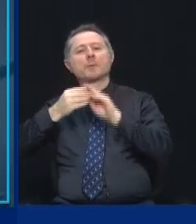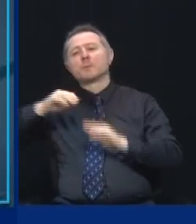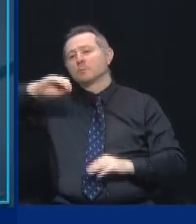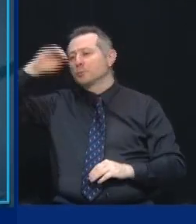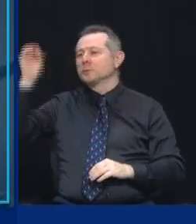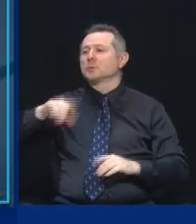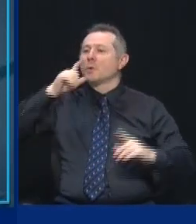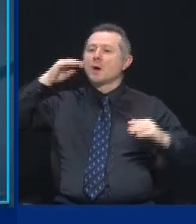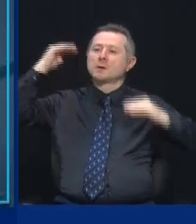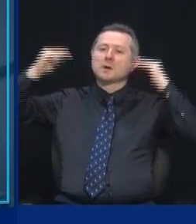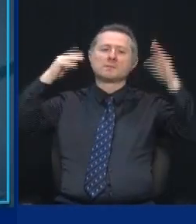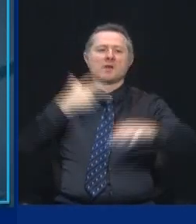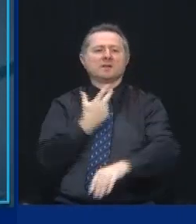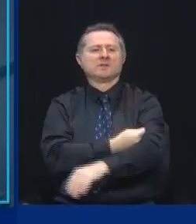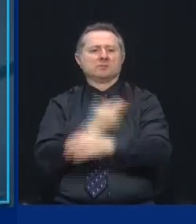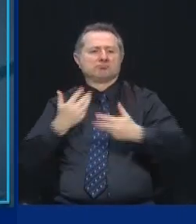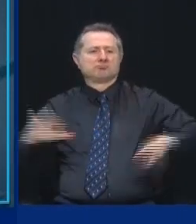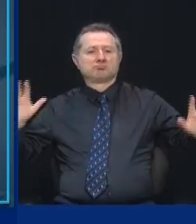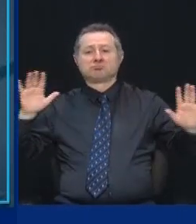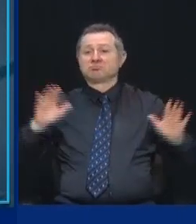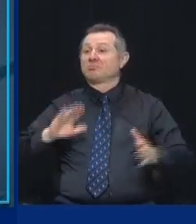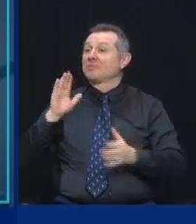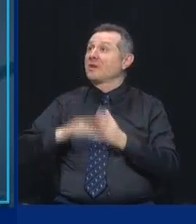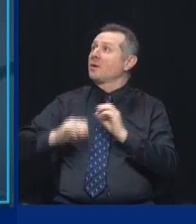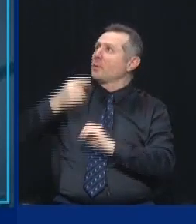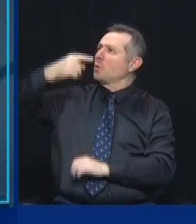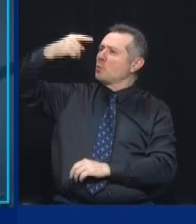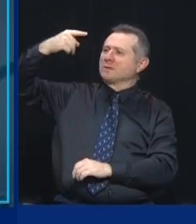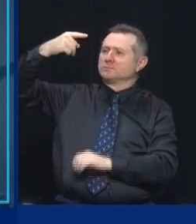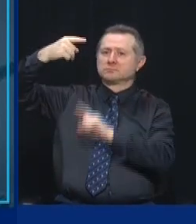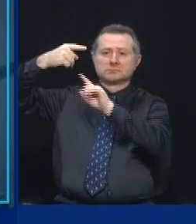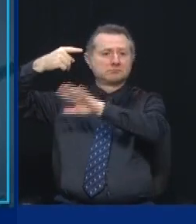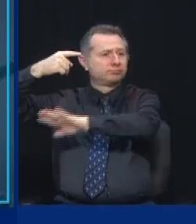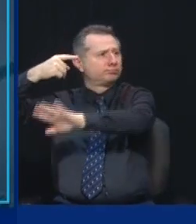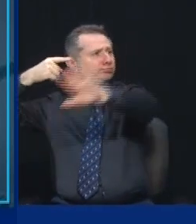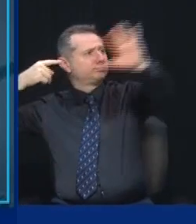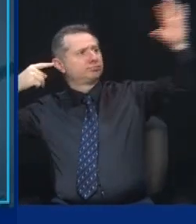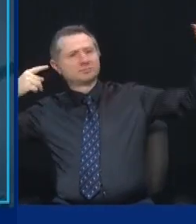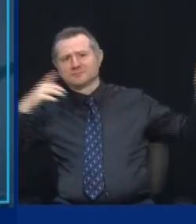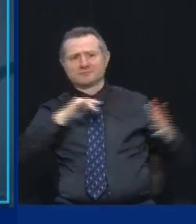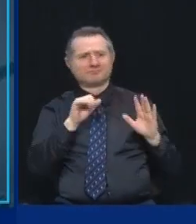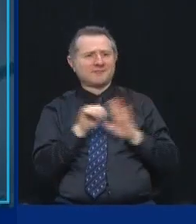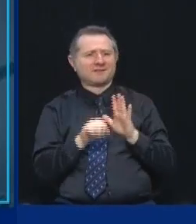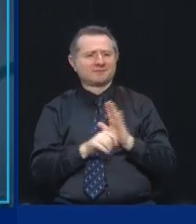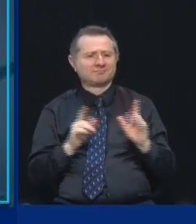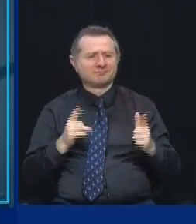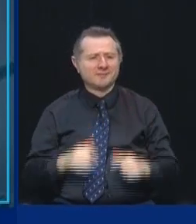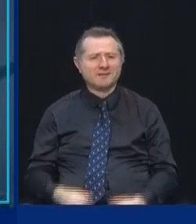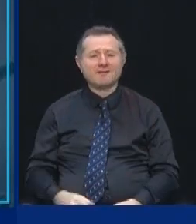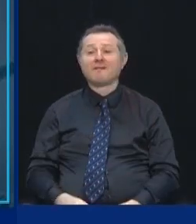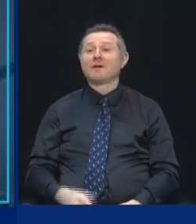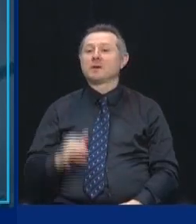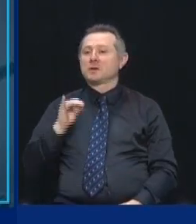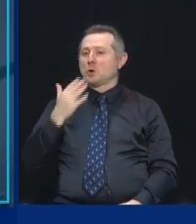7 MILLION PEOPLE FULLY VACCINATED, 7% OF THE POPULATION. PER THE CDC, NEW YORK STATE IS THE HIGHEST NUMBER OF ADULTS